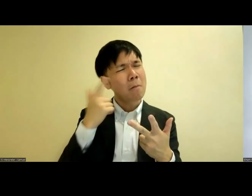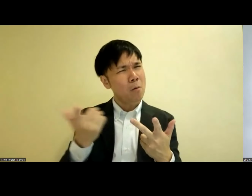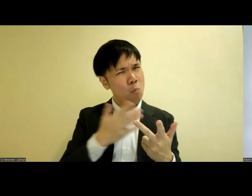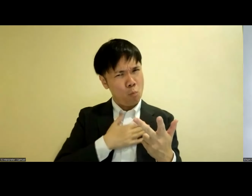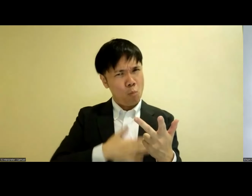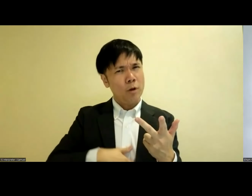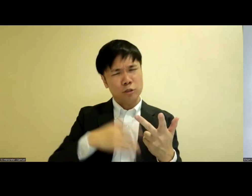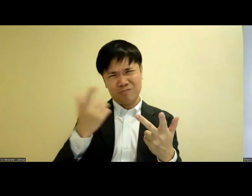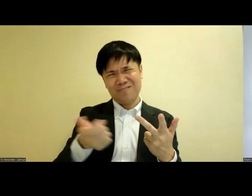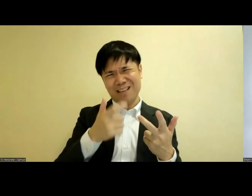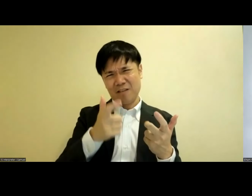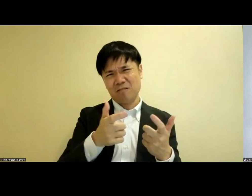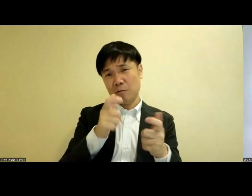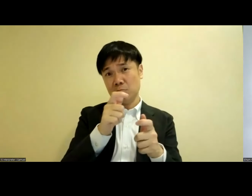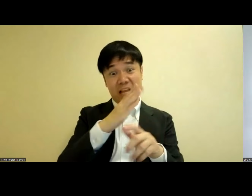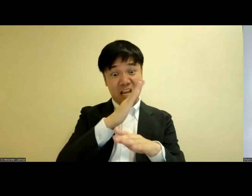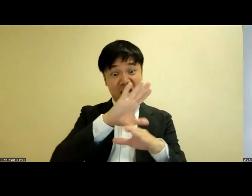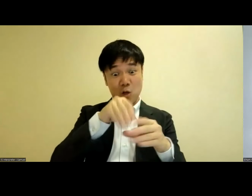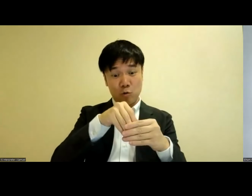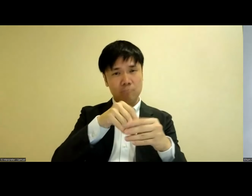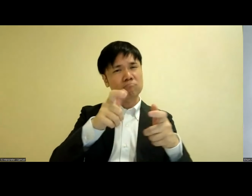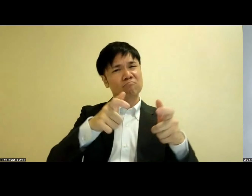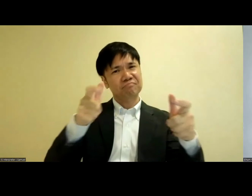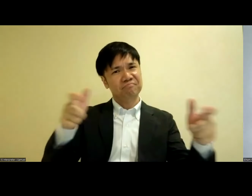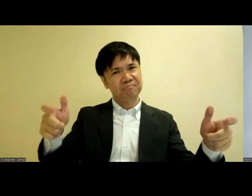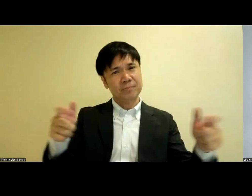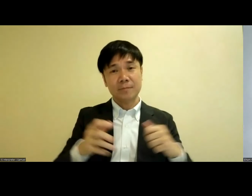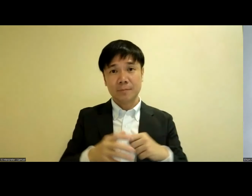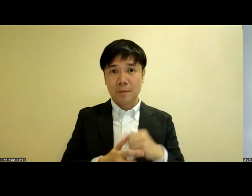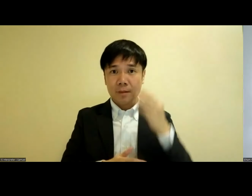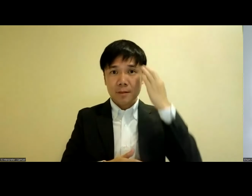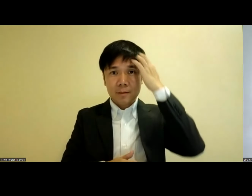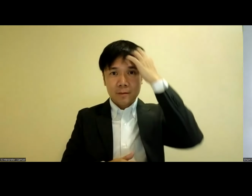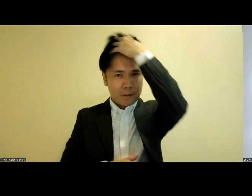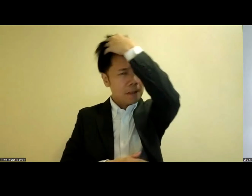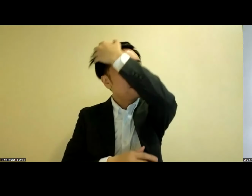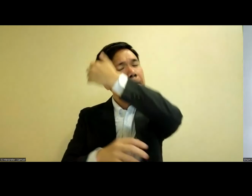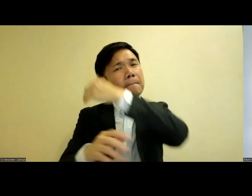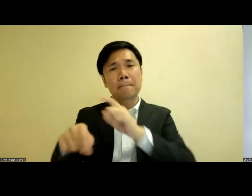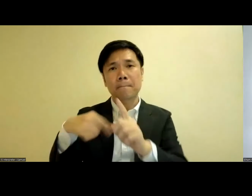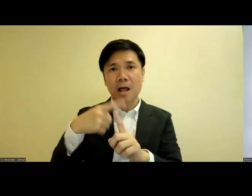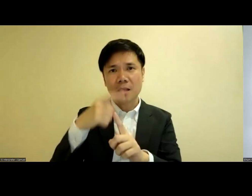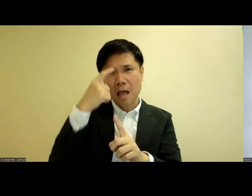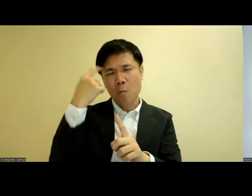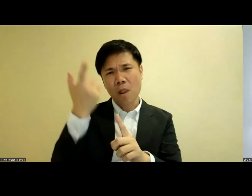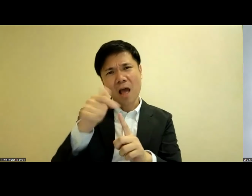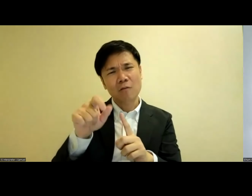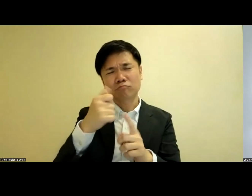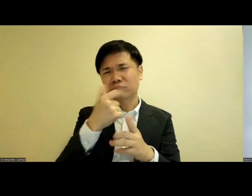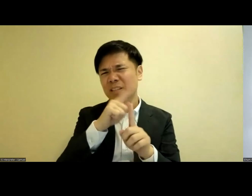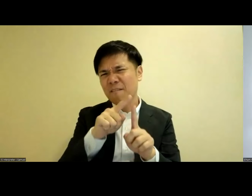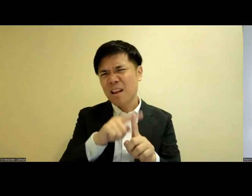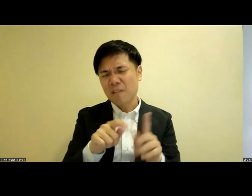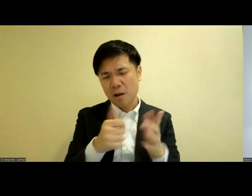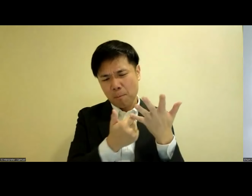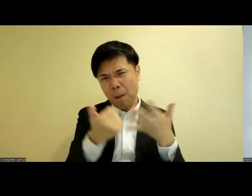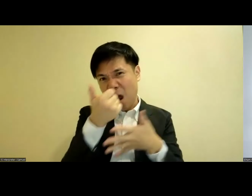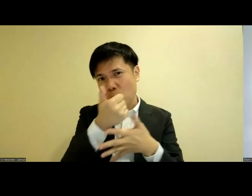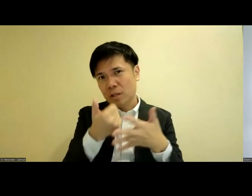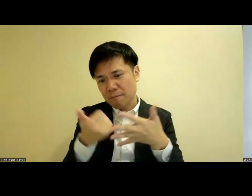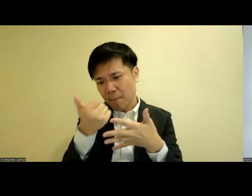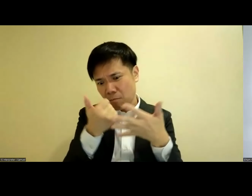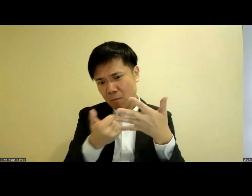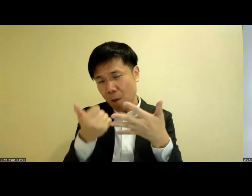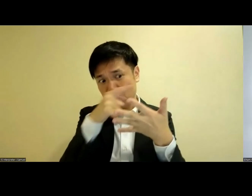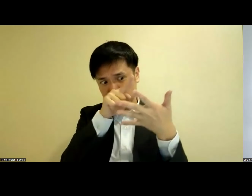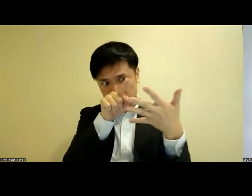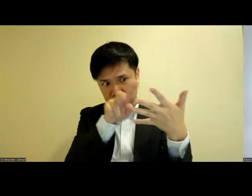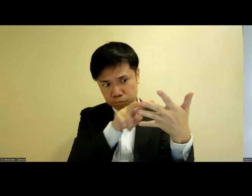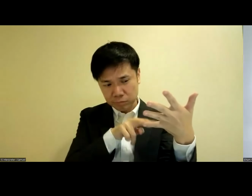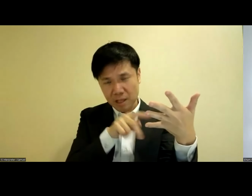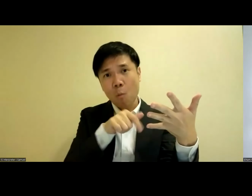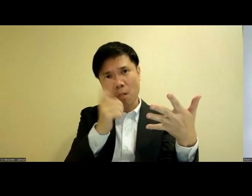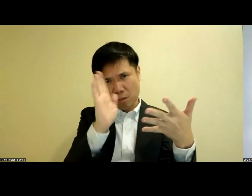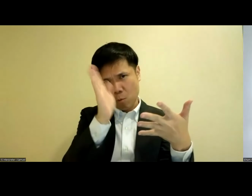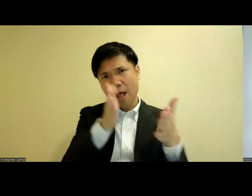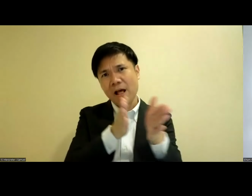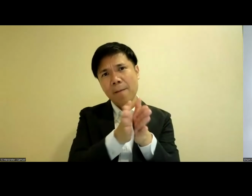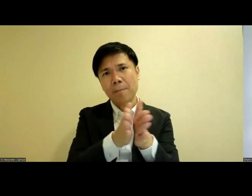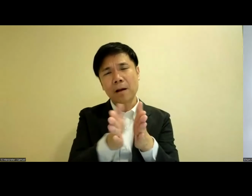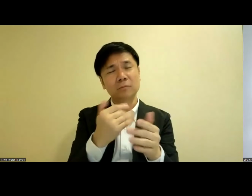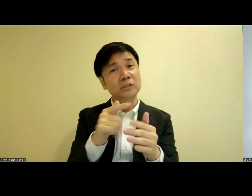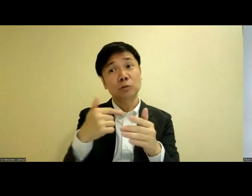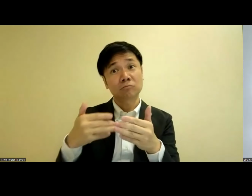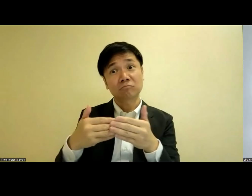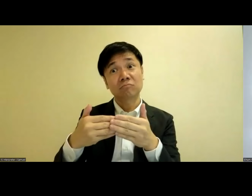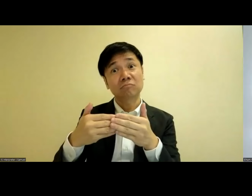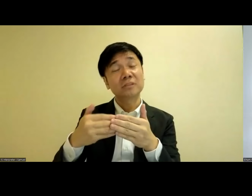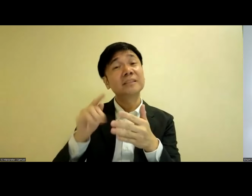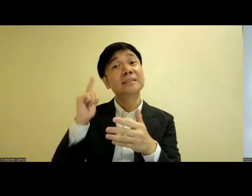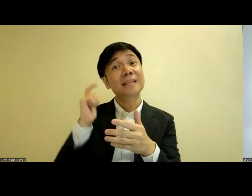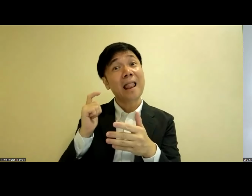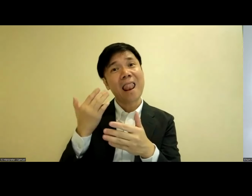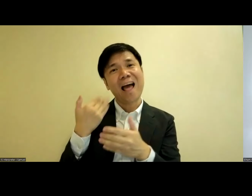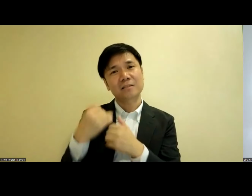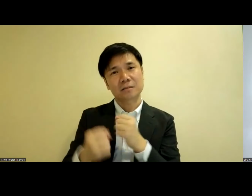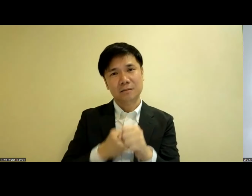Then I will discuss some of the consultations we have organised so far, what are the priorities,